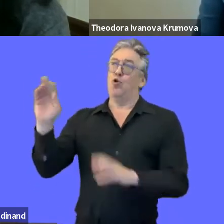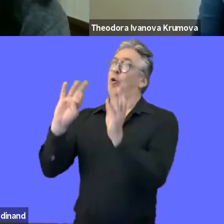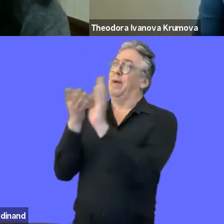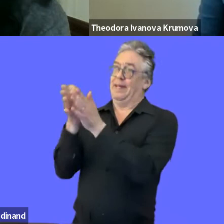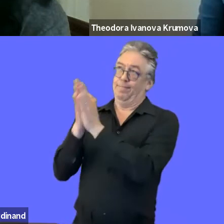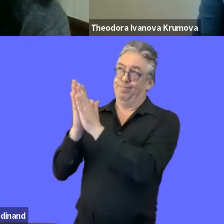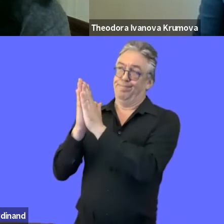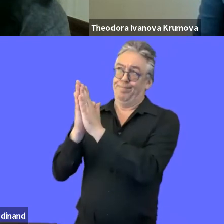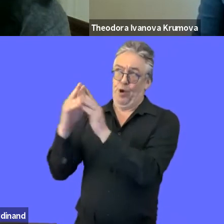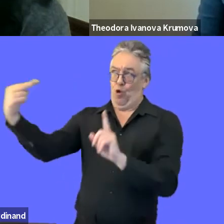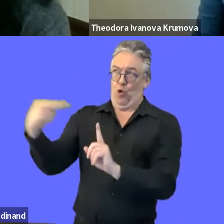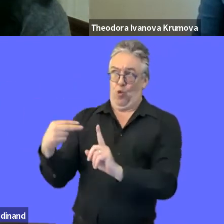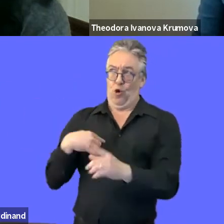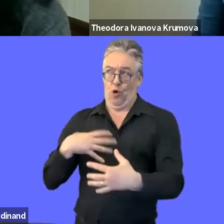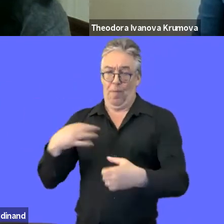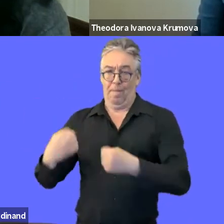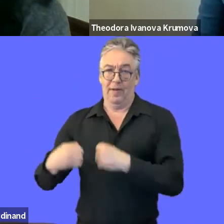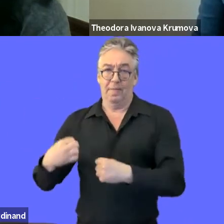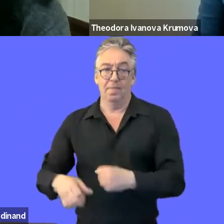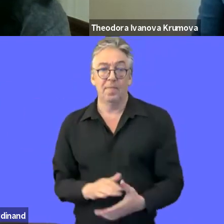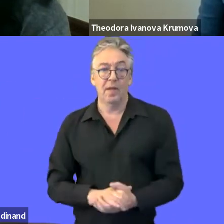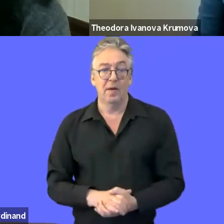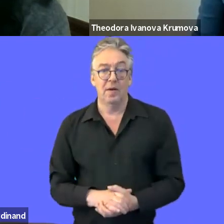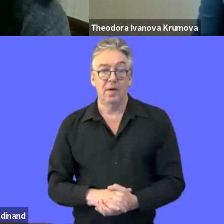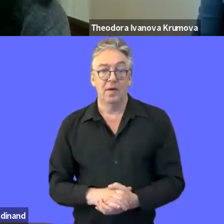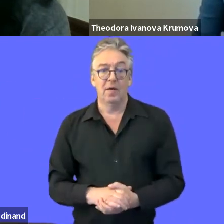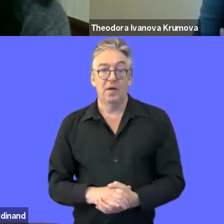Also the individual communication must be presented by a person